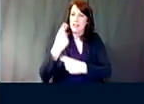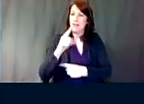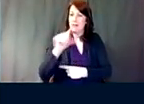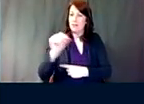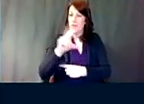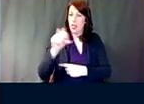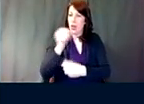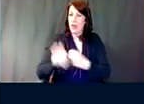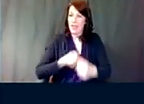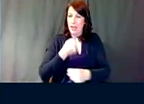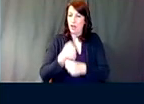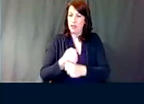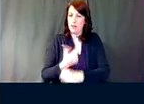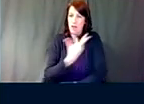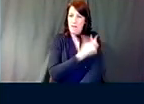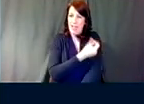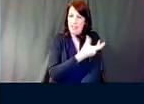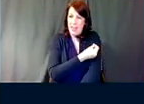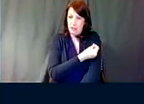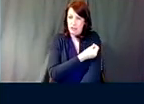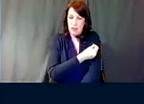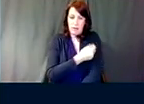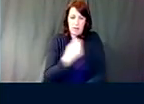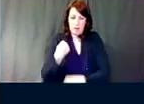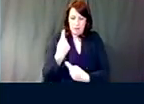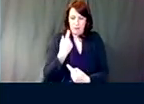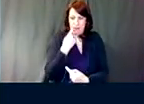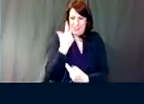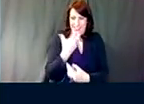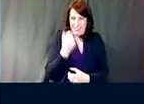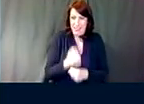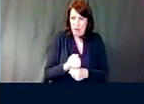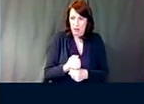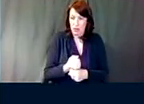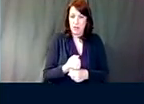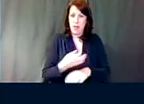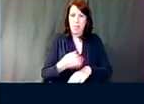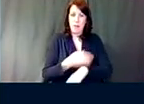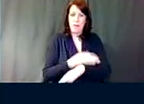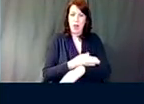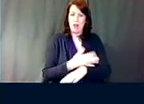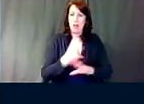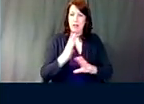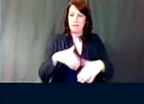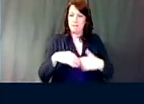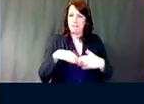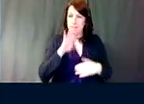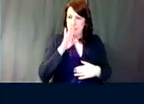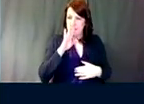THE LAST SEVERAL DECADES ON VACCINATION COVERAGE, BUT OVER THE LAST FEW YEARS THIS PROGRESS